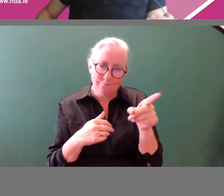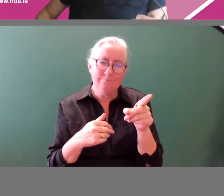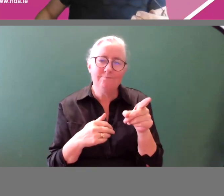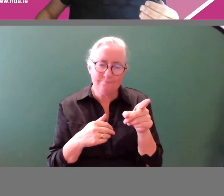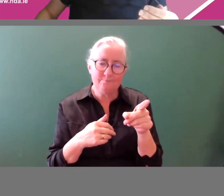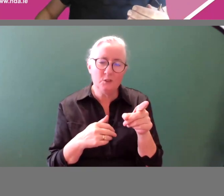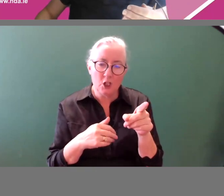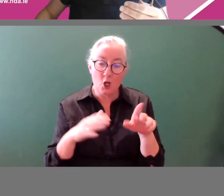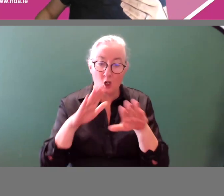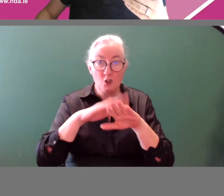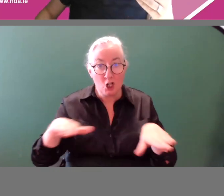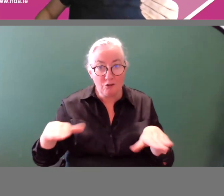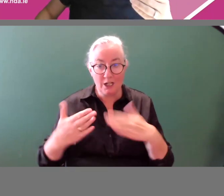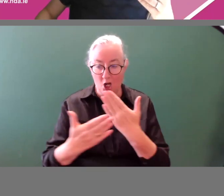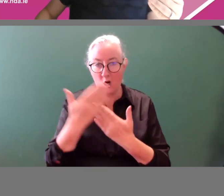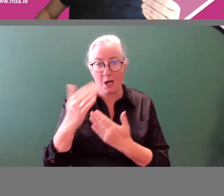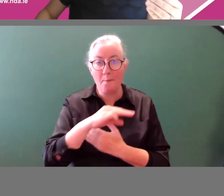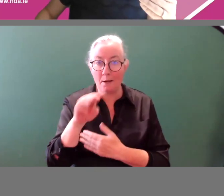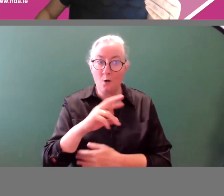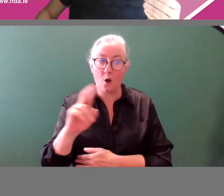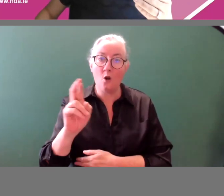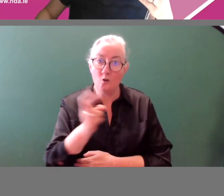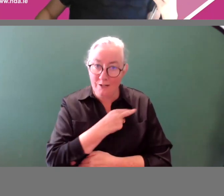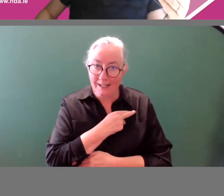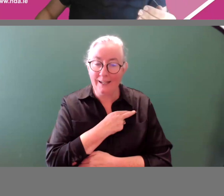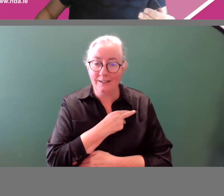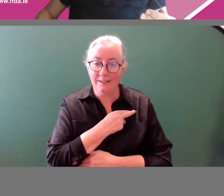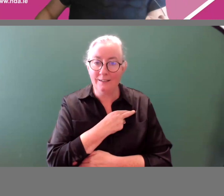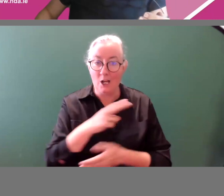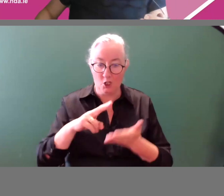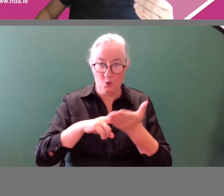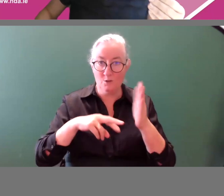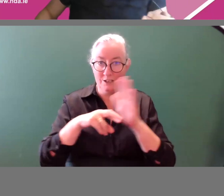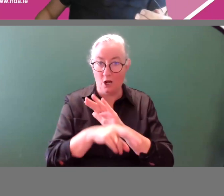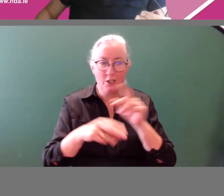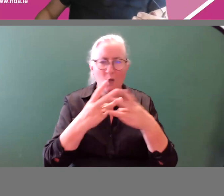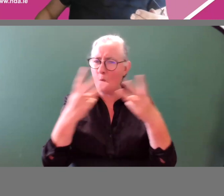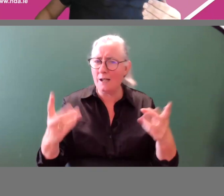children and young people are the extreme user. They don't want to be different or